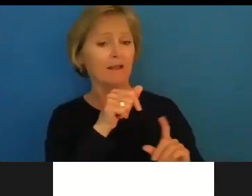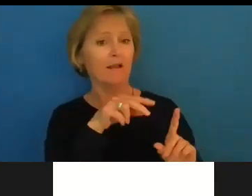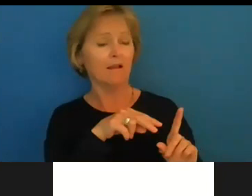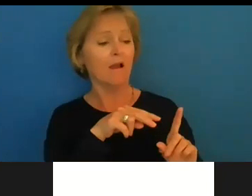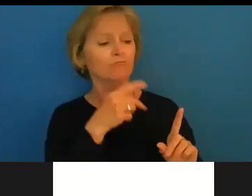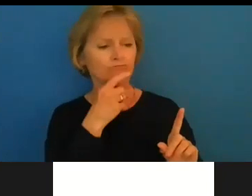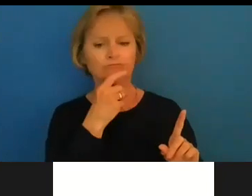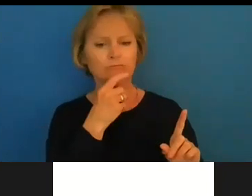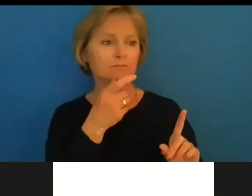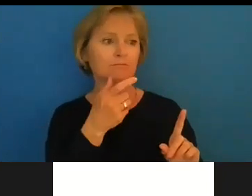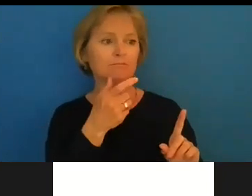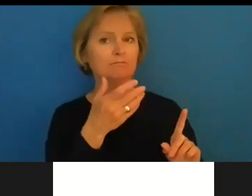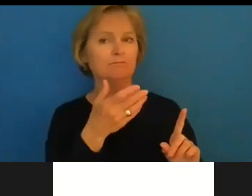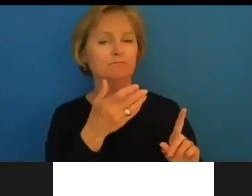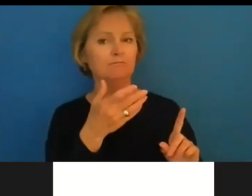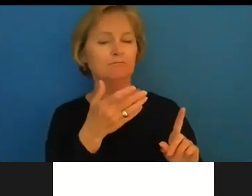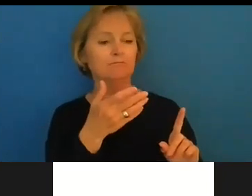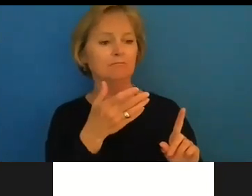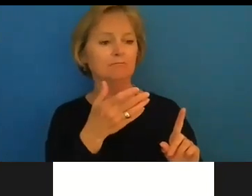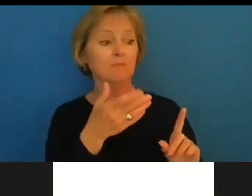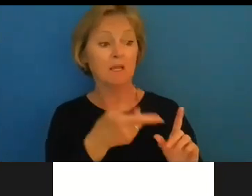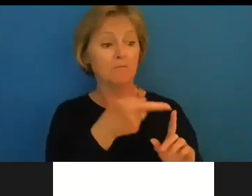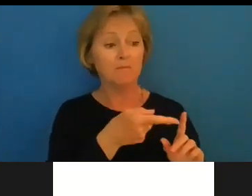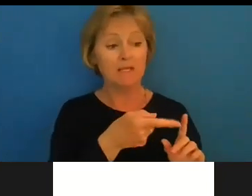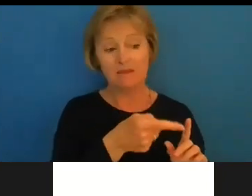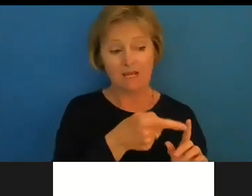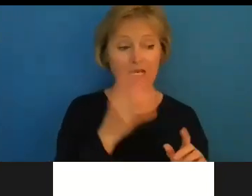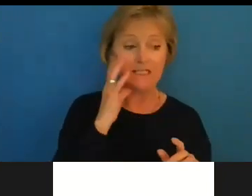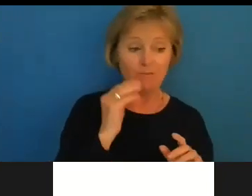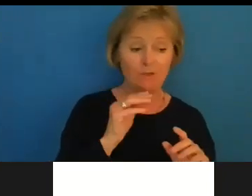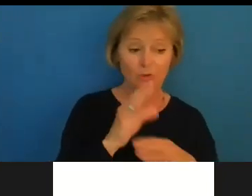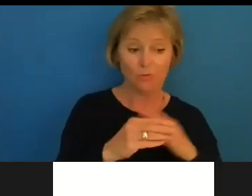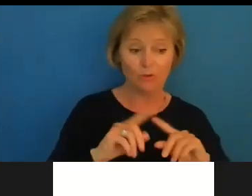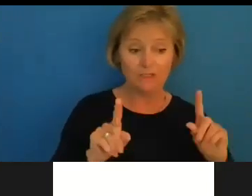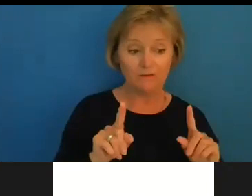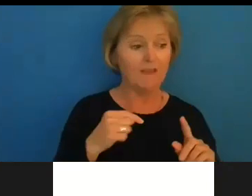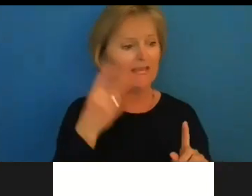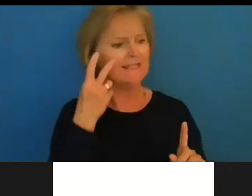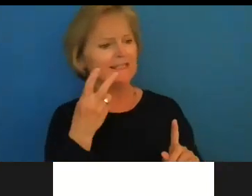the world in ways that are different from them and see sort of a pity case.